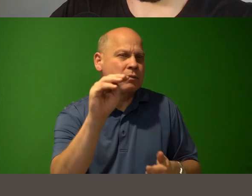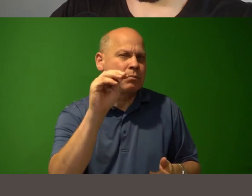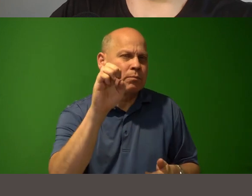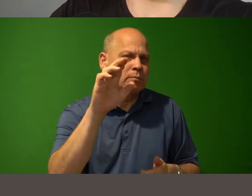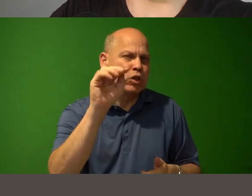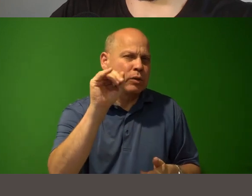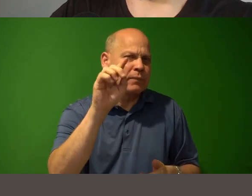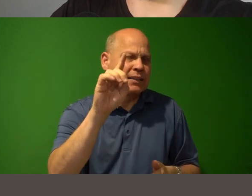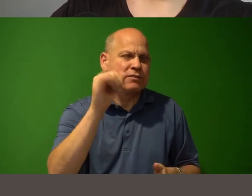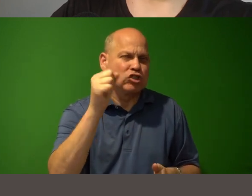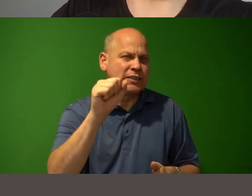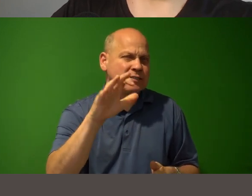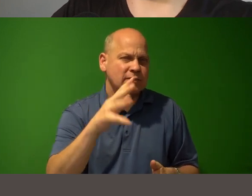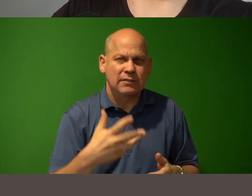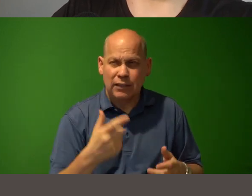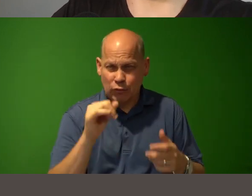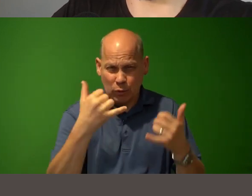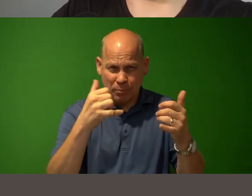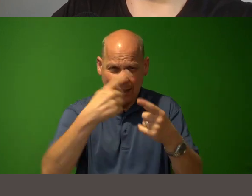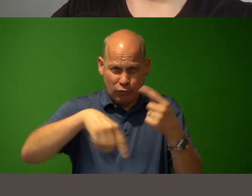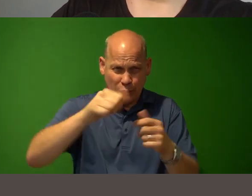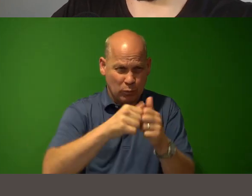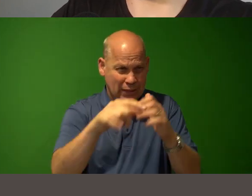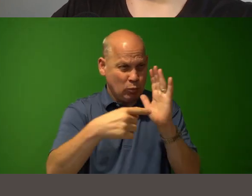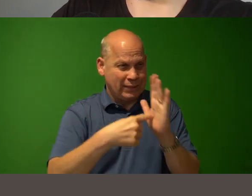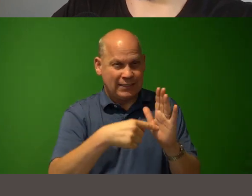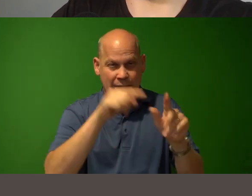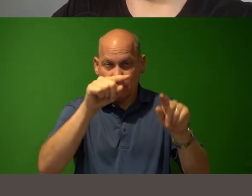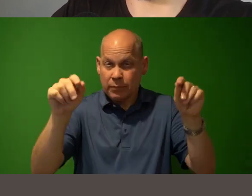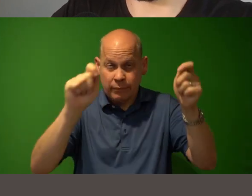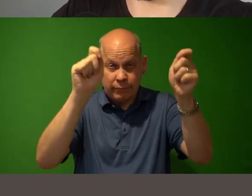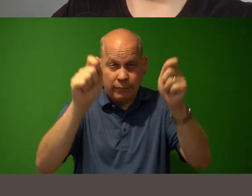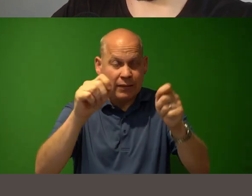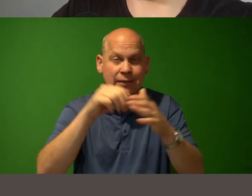On its website, you can actually just play around with the examples in the markup text